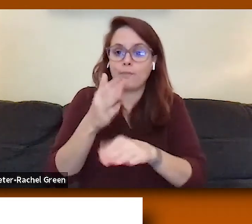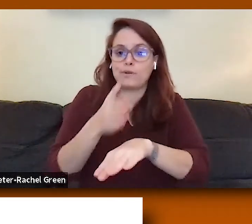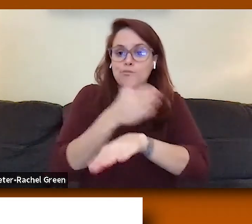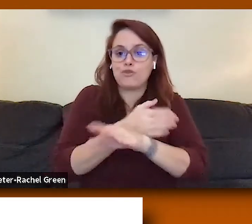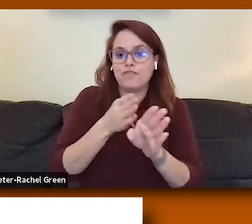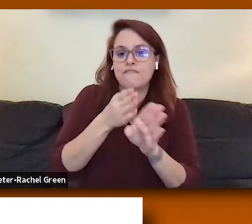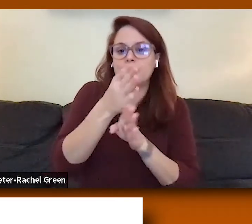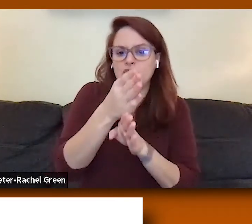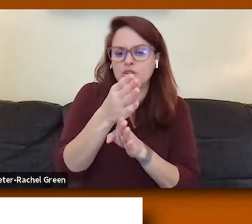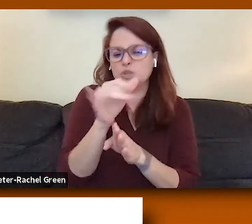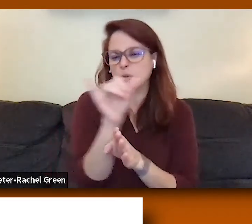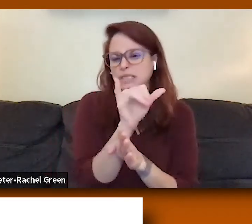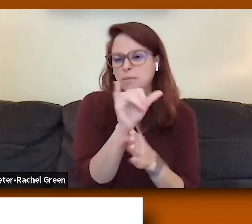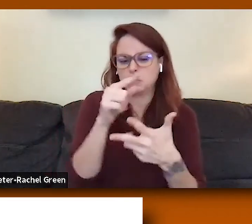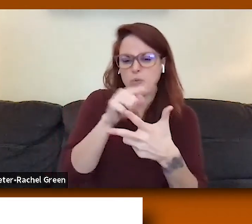Kind of what the significance is.